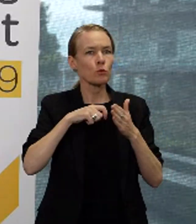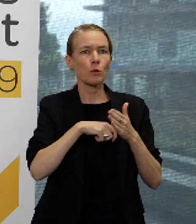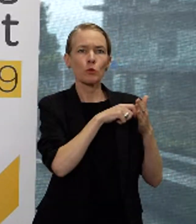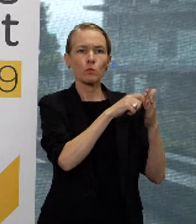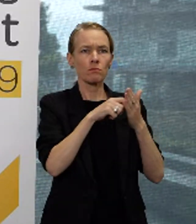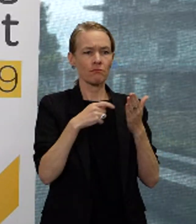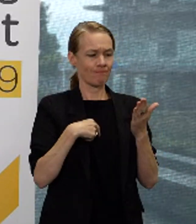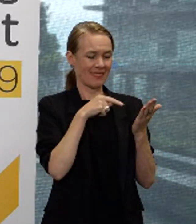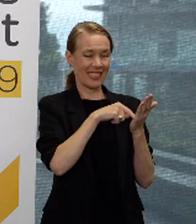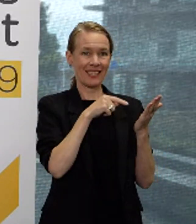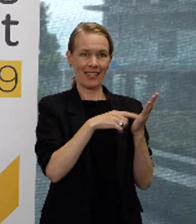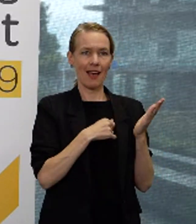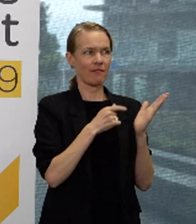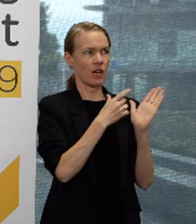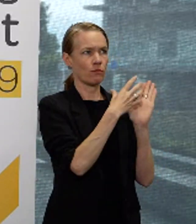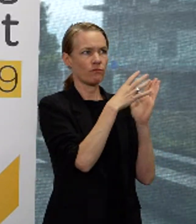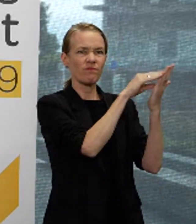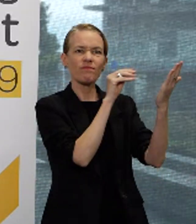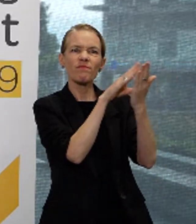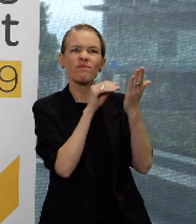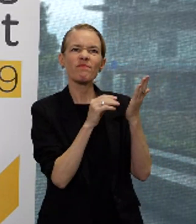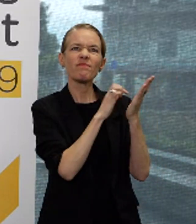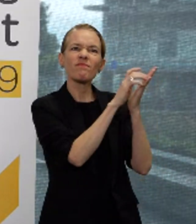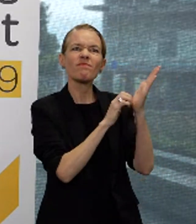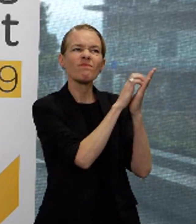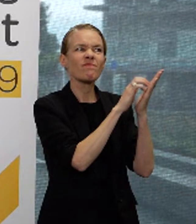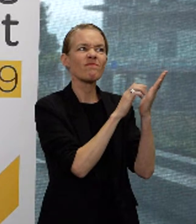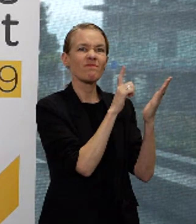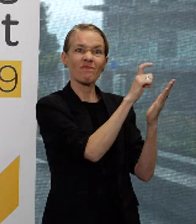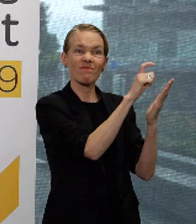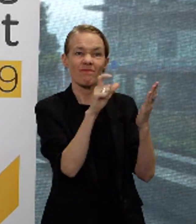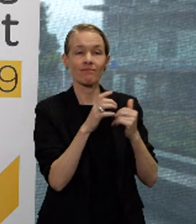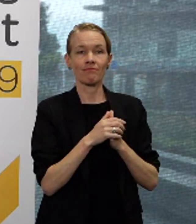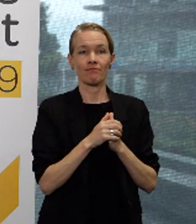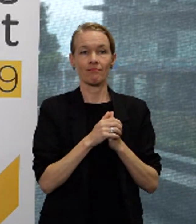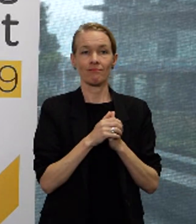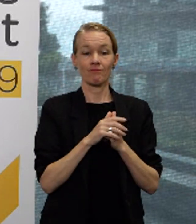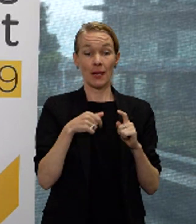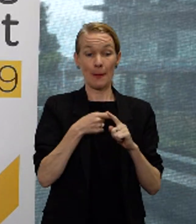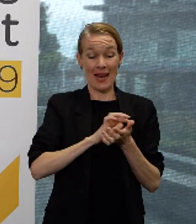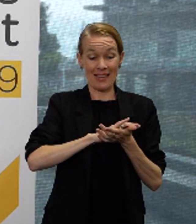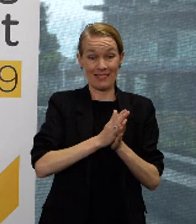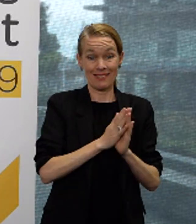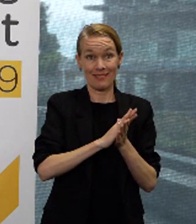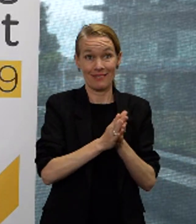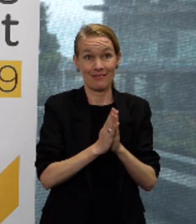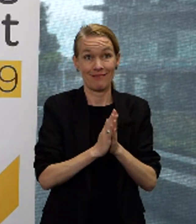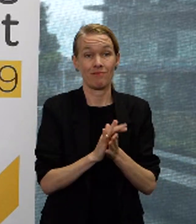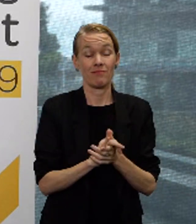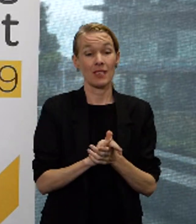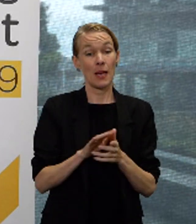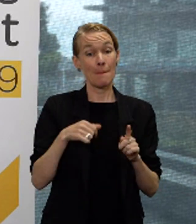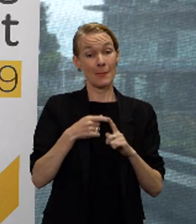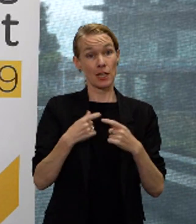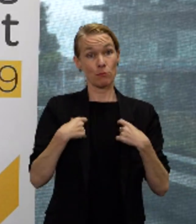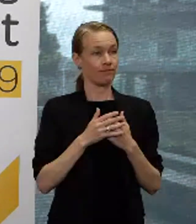And the Ministry of Health also continues to recommend using masks on public transport and flights. Remember alert level--